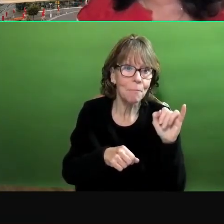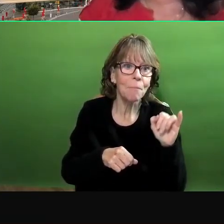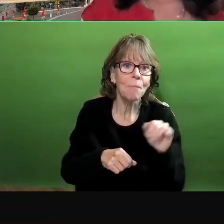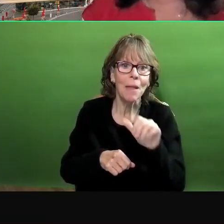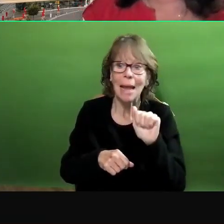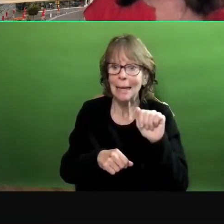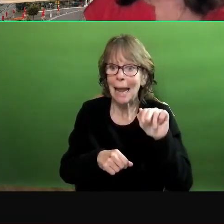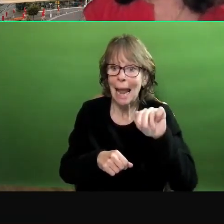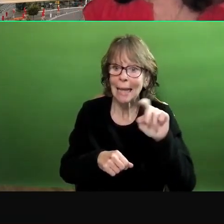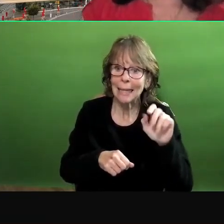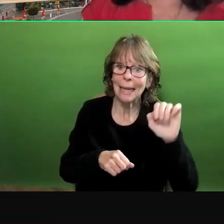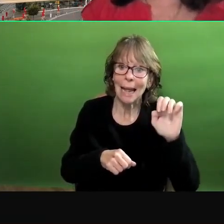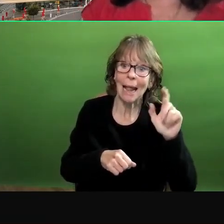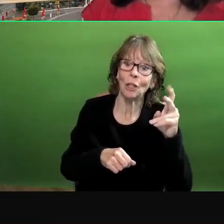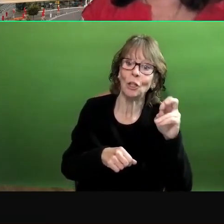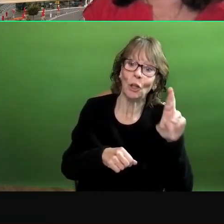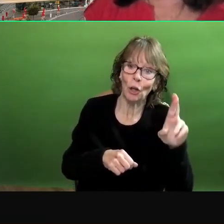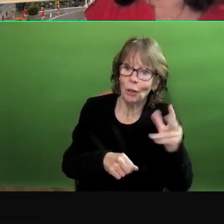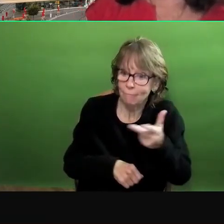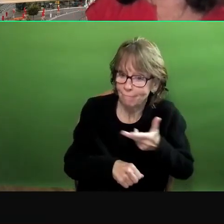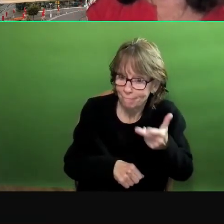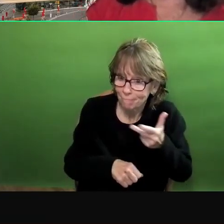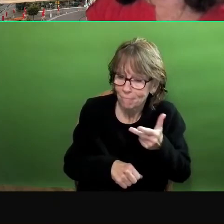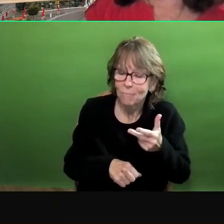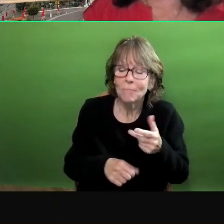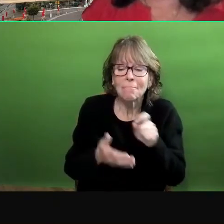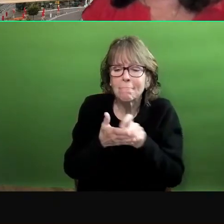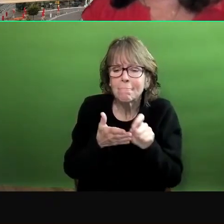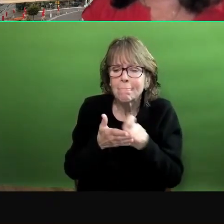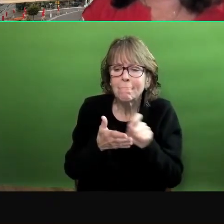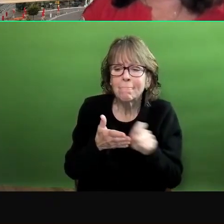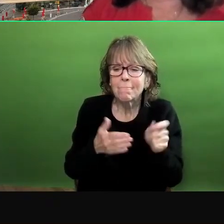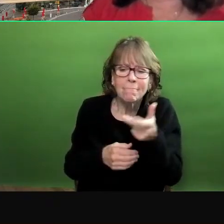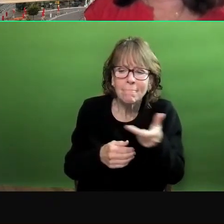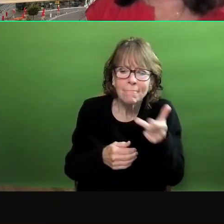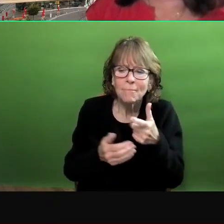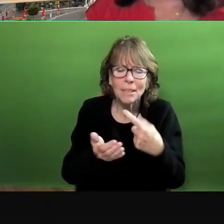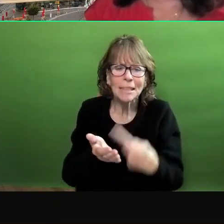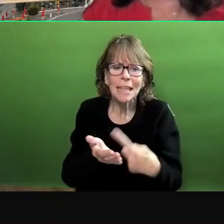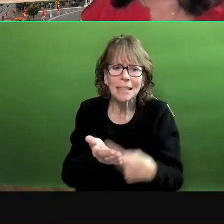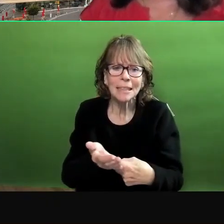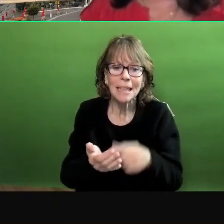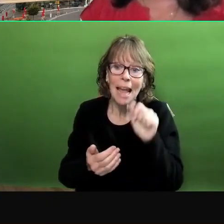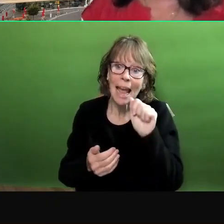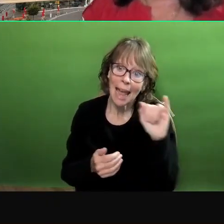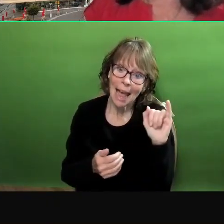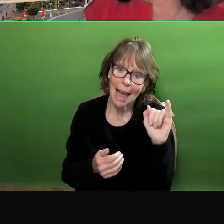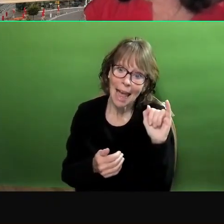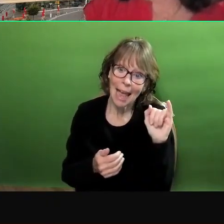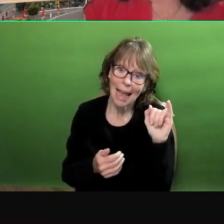been working on a manuscript in which we are talking about how AI can be harmful.